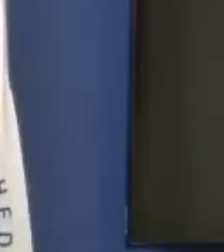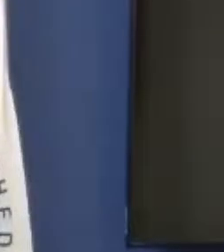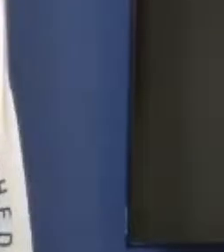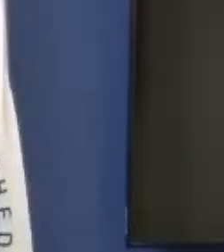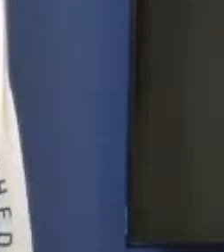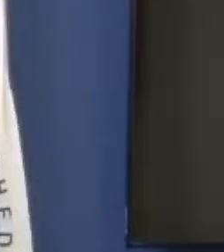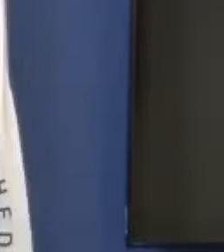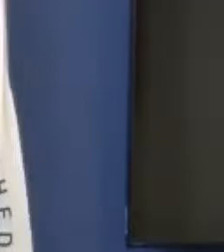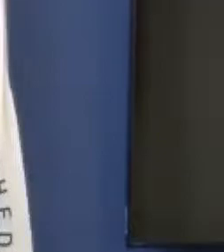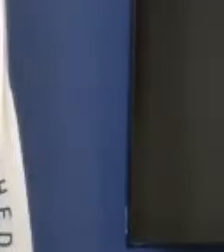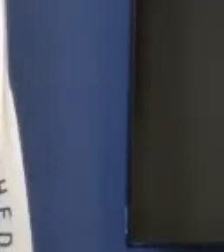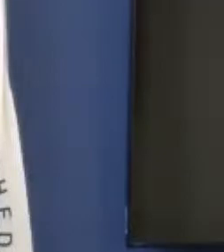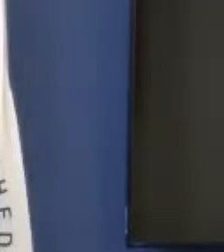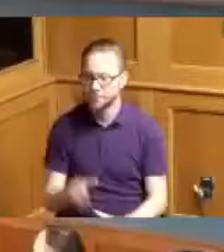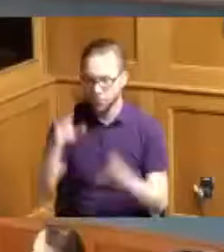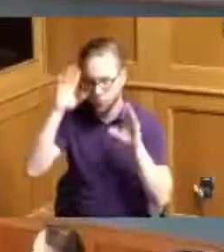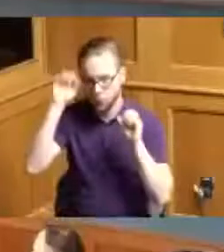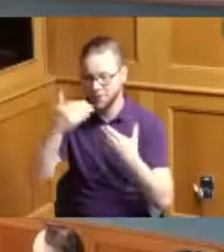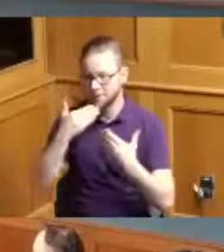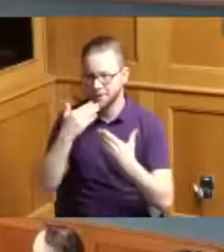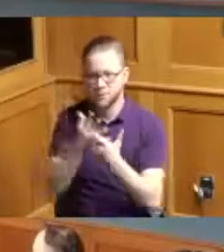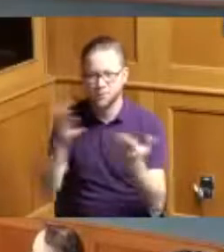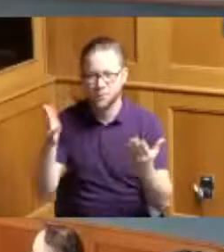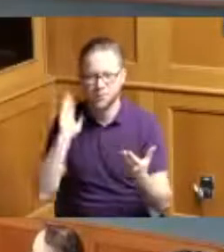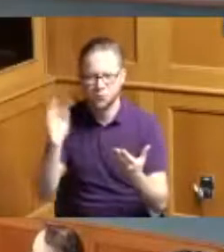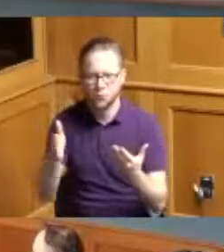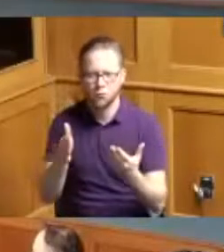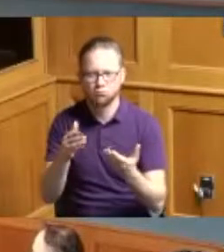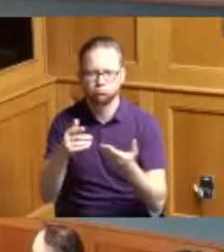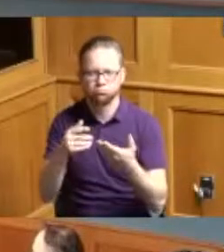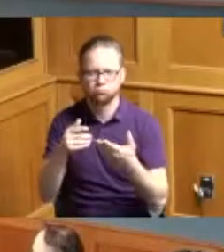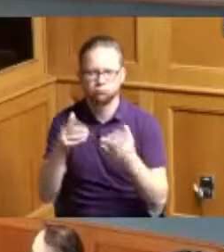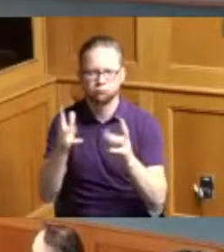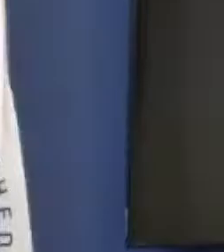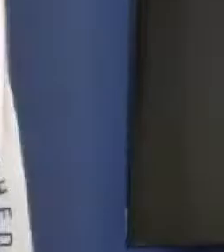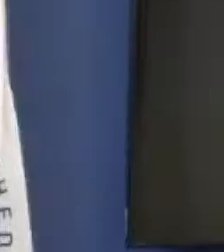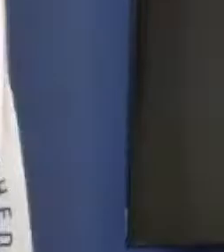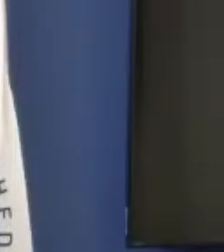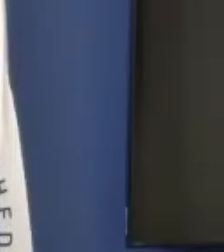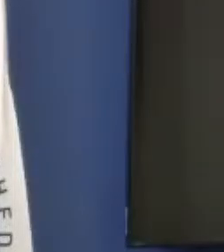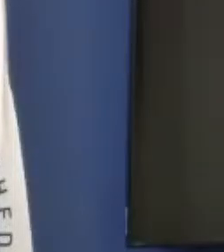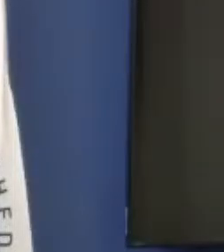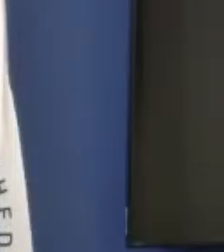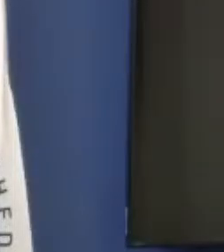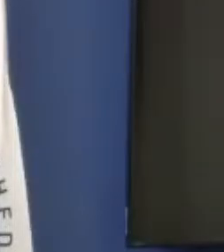it thank you so much we'll talk to you later okay thank you have a nice day you too bye-bye